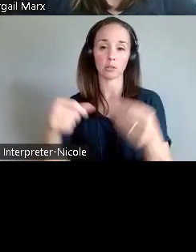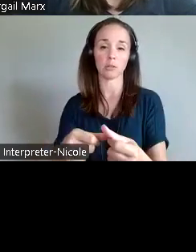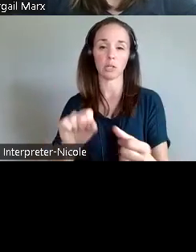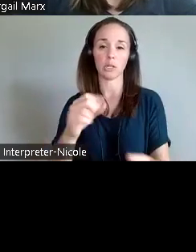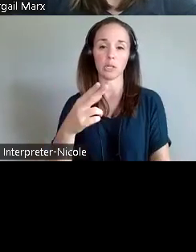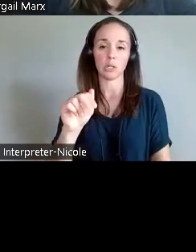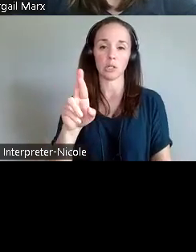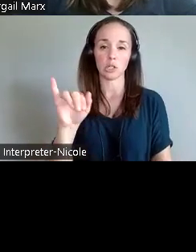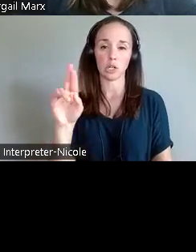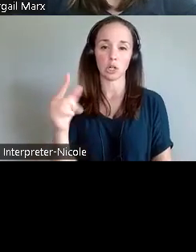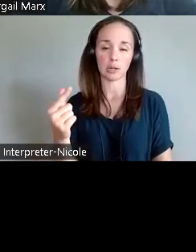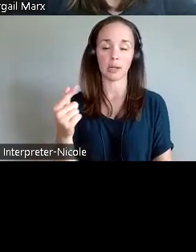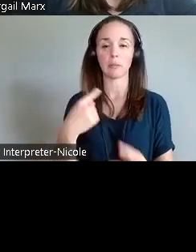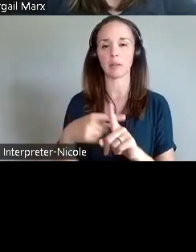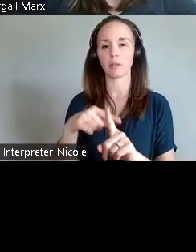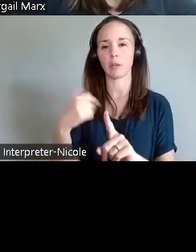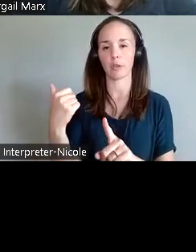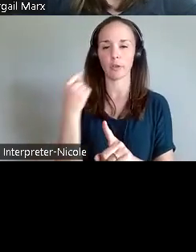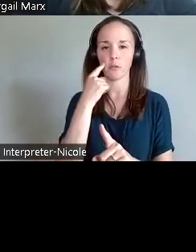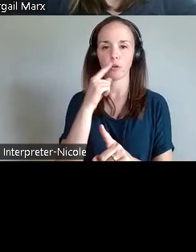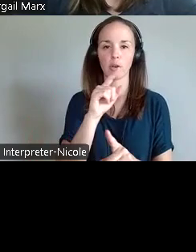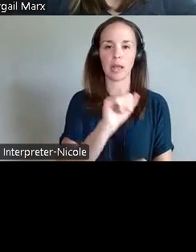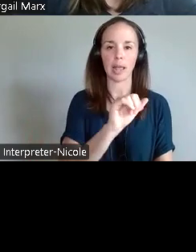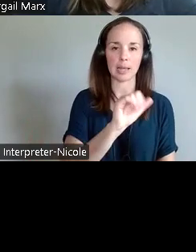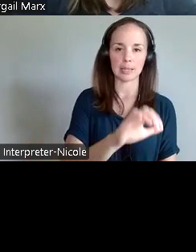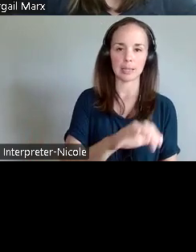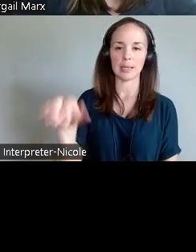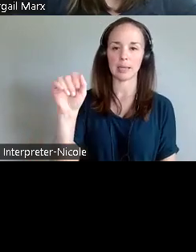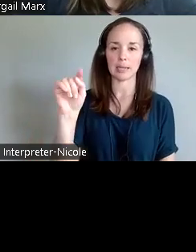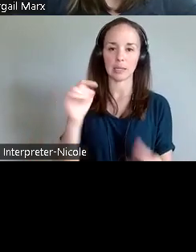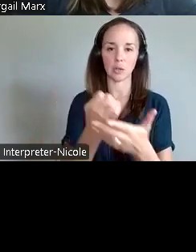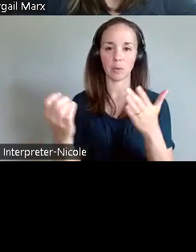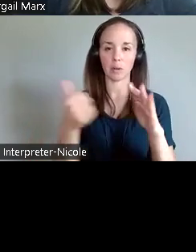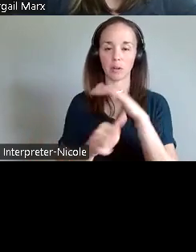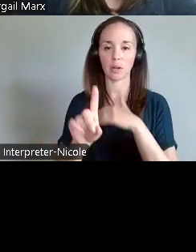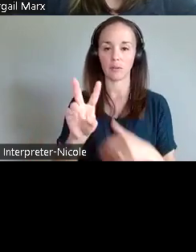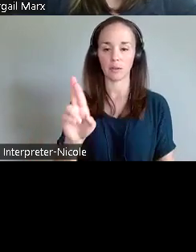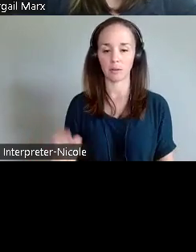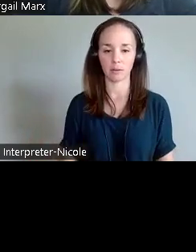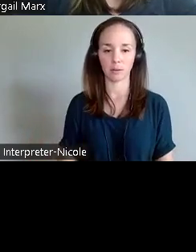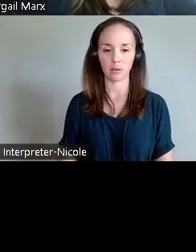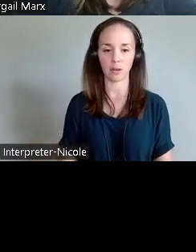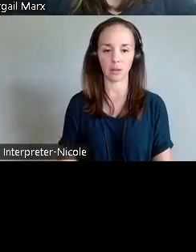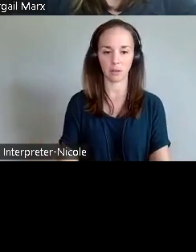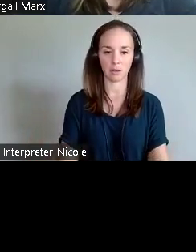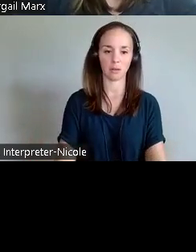funding for AAC and AT equipment through DVR. And then talking about schools and kind of